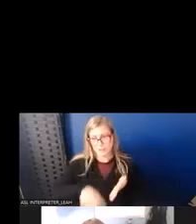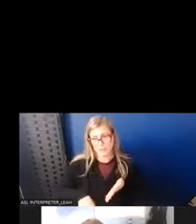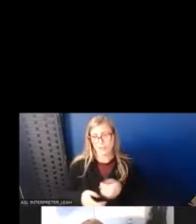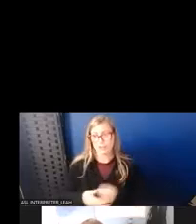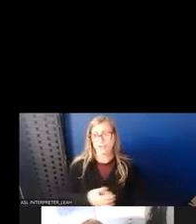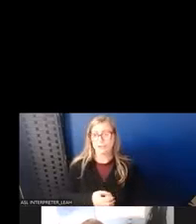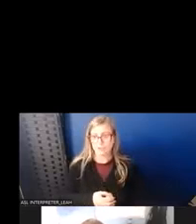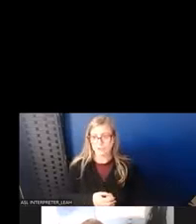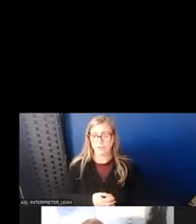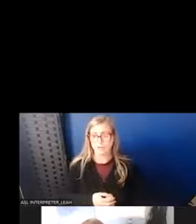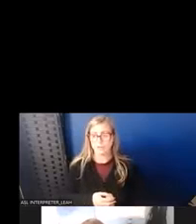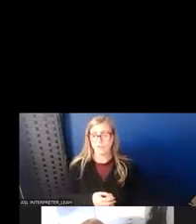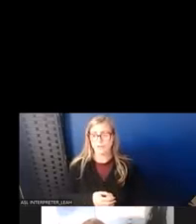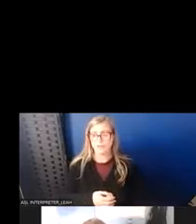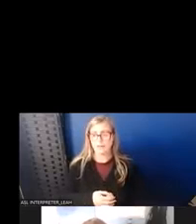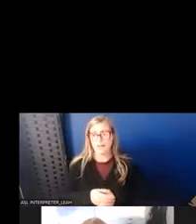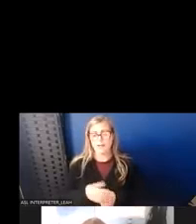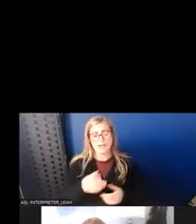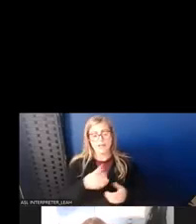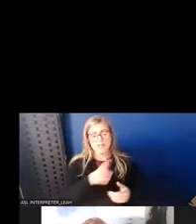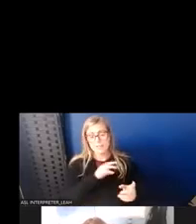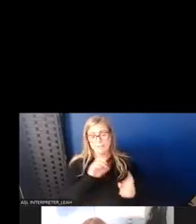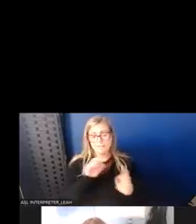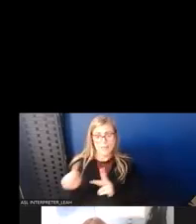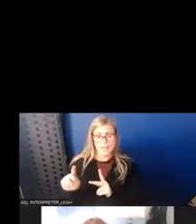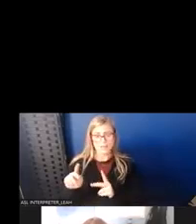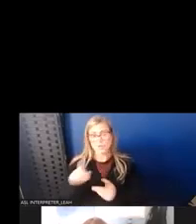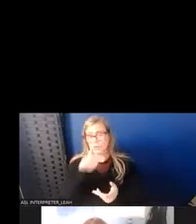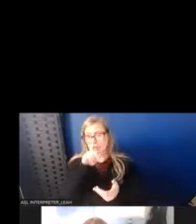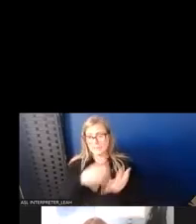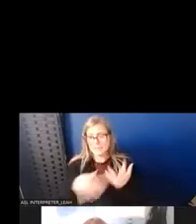So that kind of comes back also to getting to know each other as